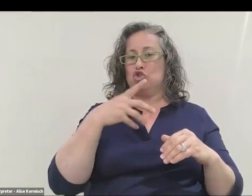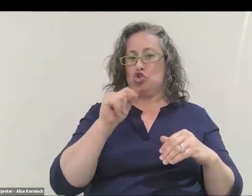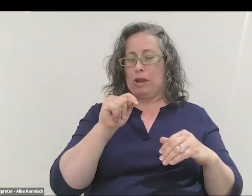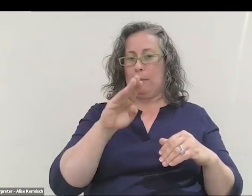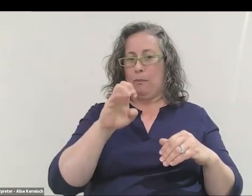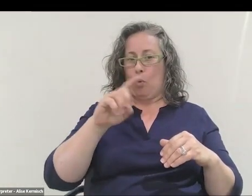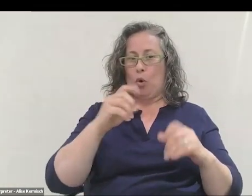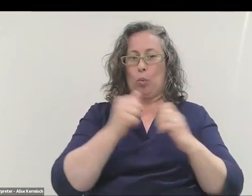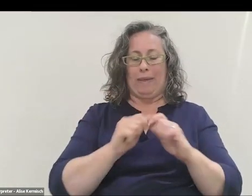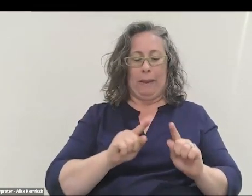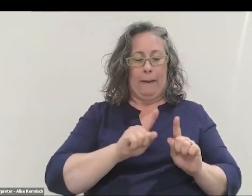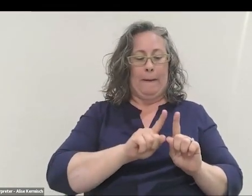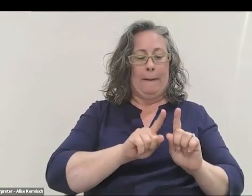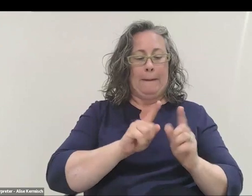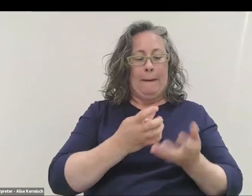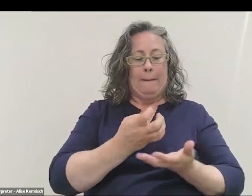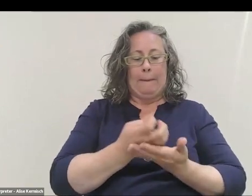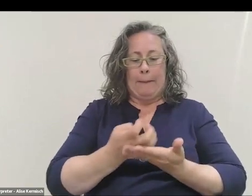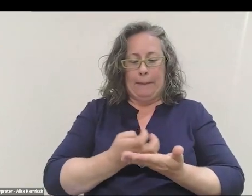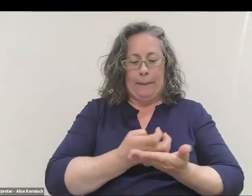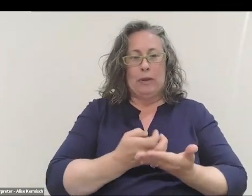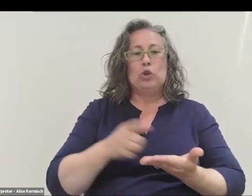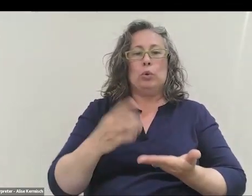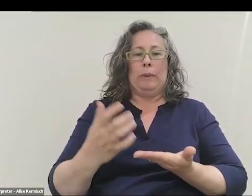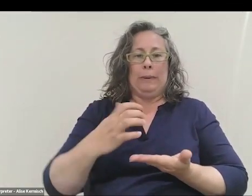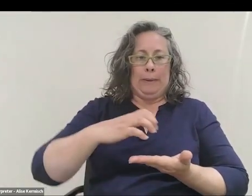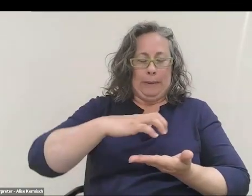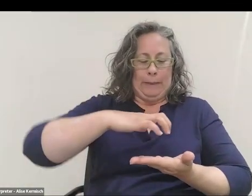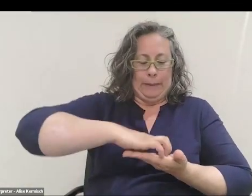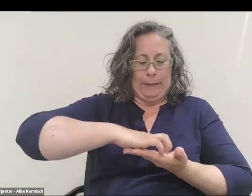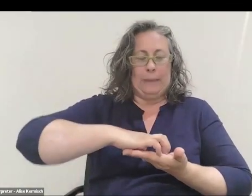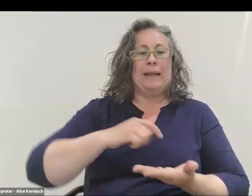which are called headers. You just slide the piece on the header, and then you just solder along.